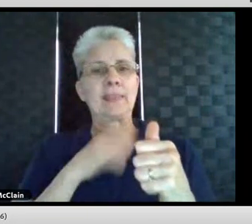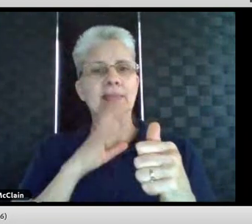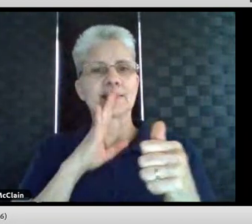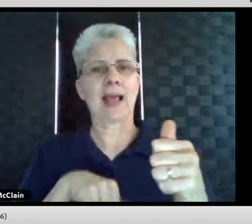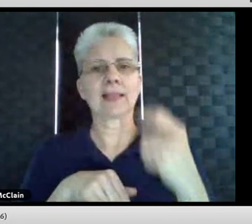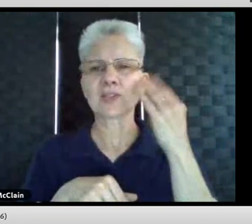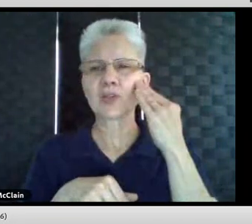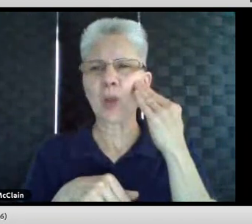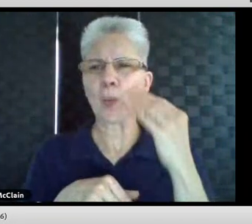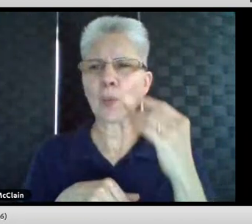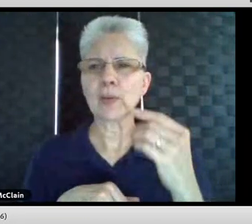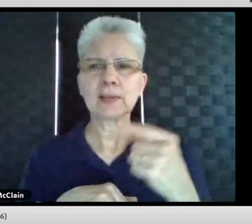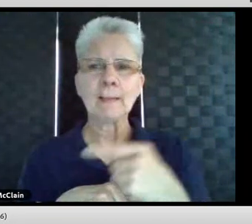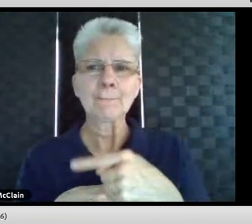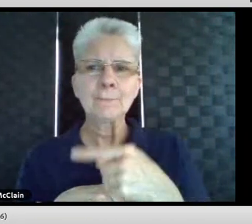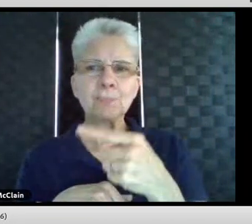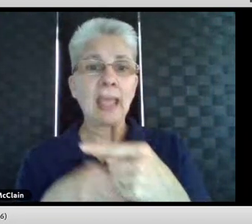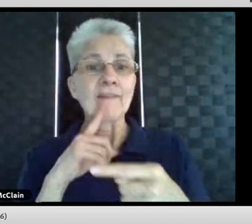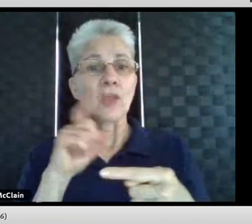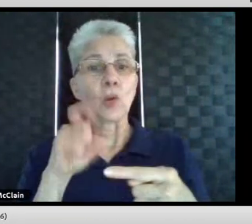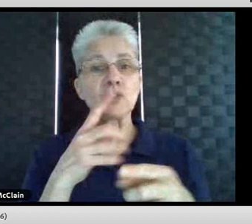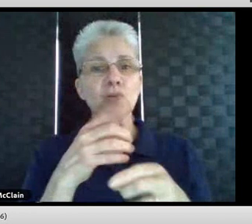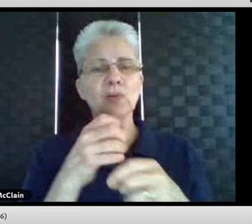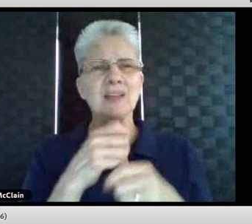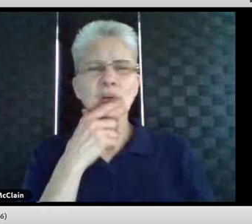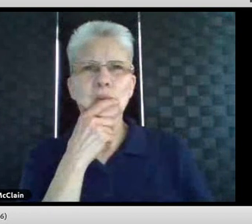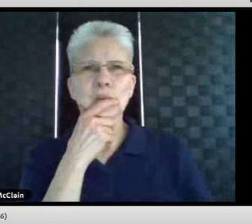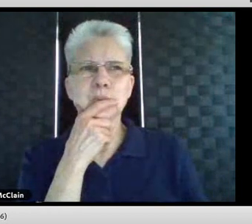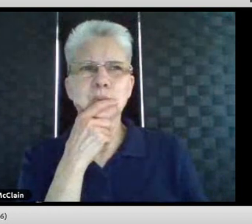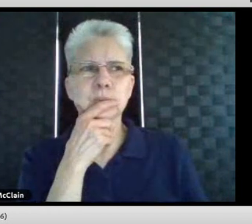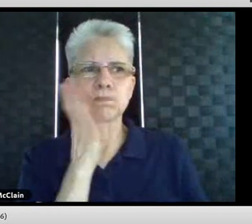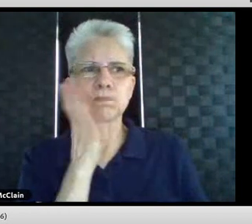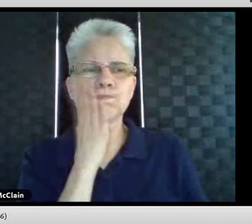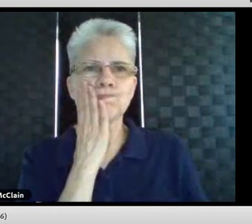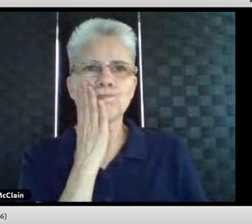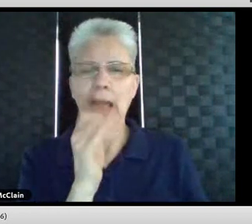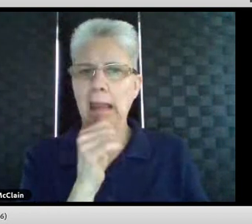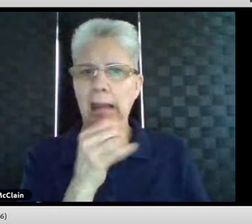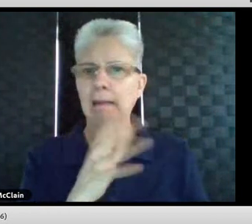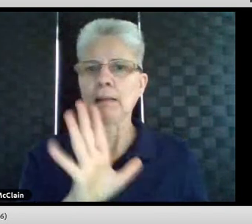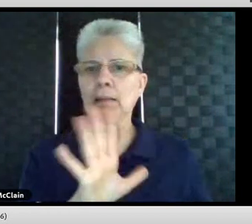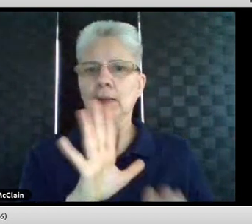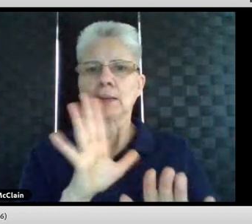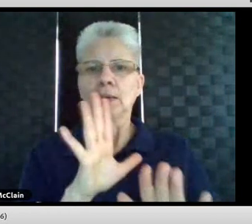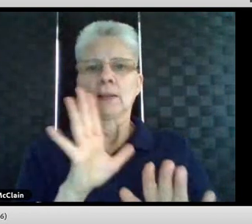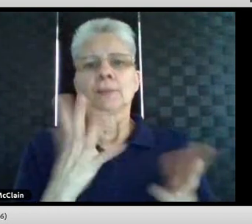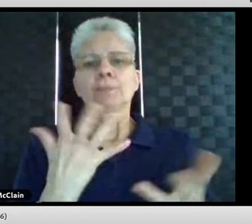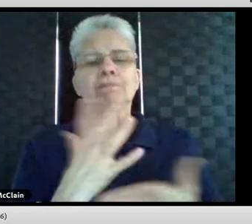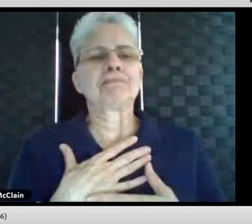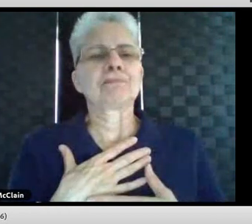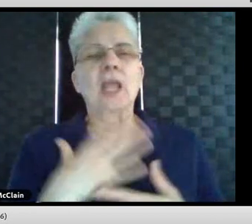If it's a question you get and you're like, "Oh, gosh," don't stall.